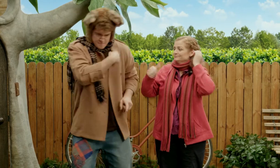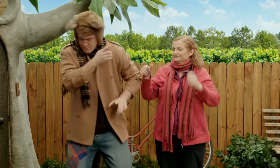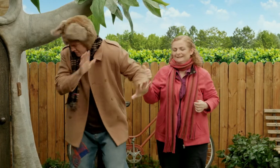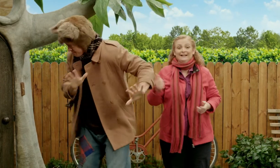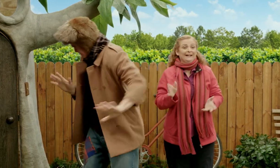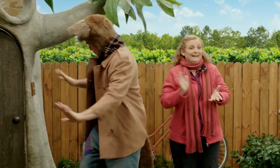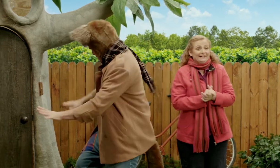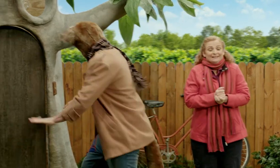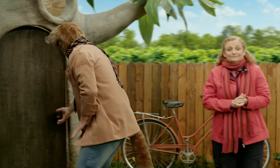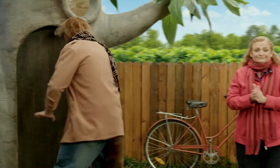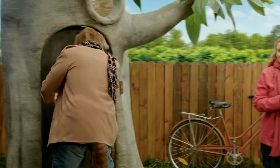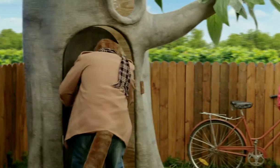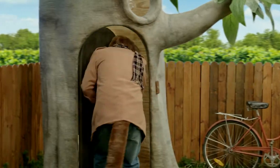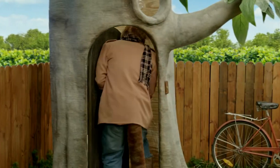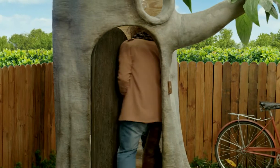Ah, yes, I do I'll be right back.